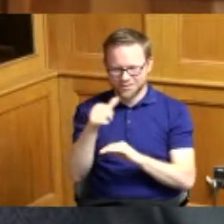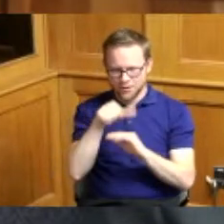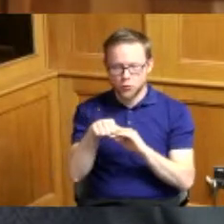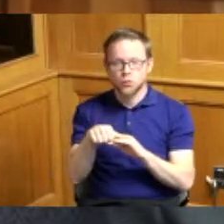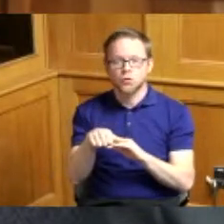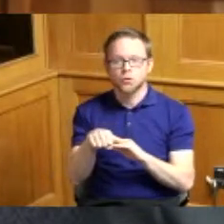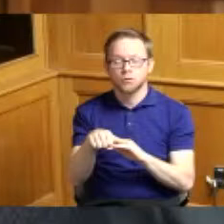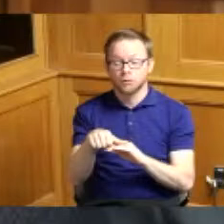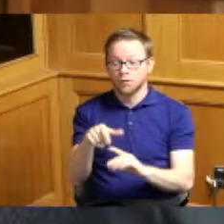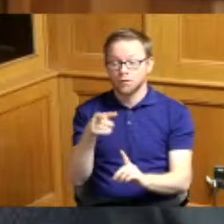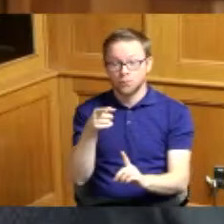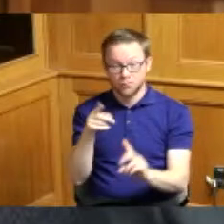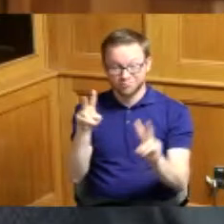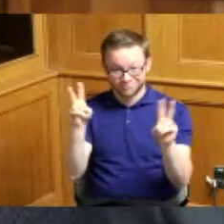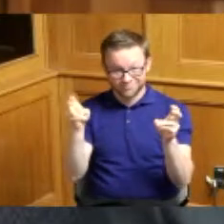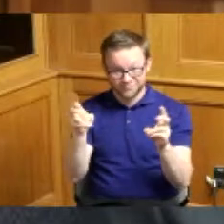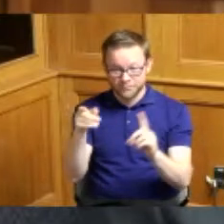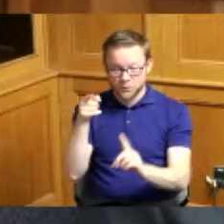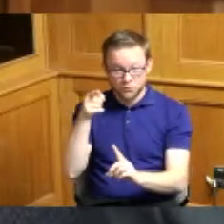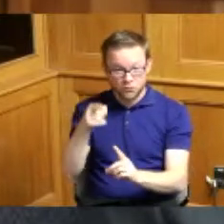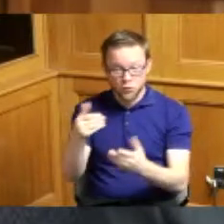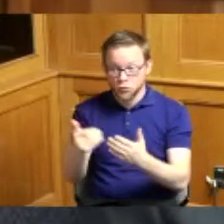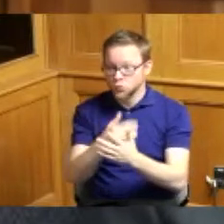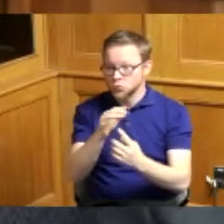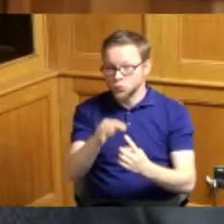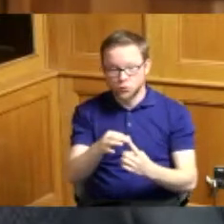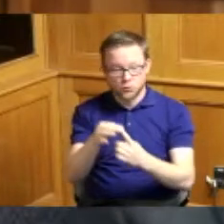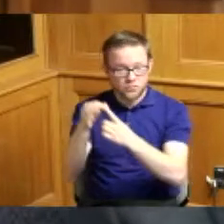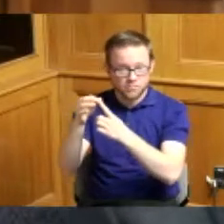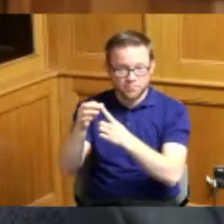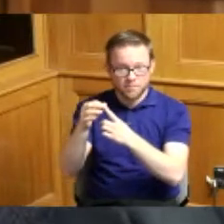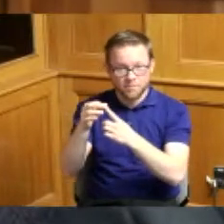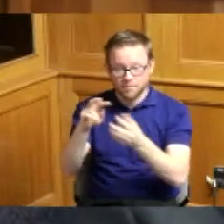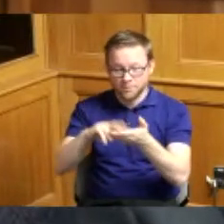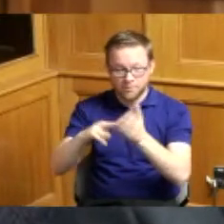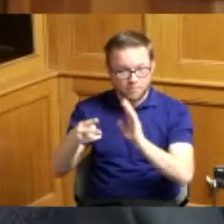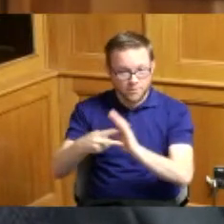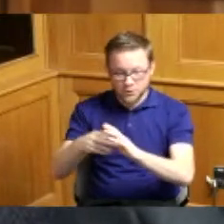to the new special purpose entity it is established under the hosting agreements